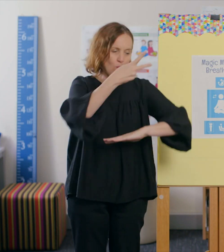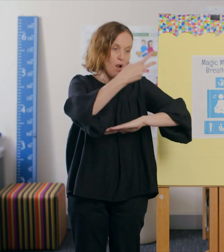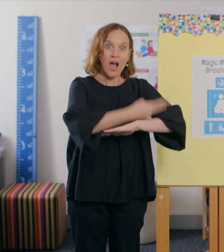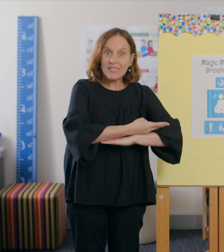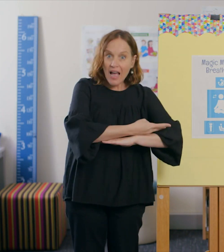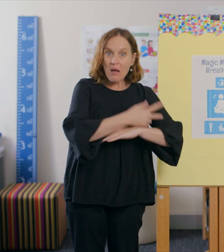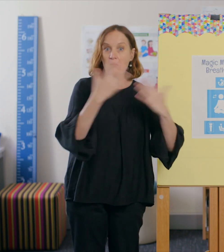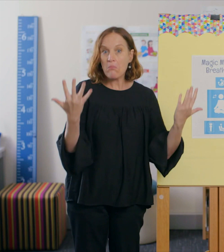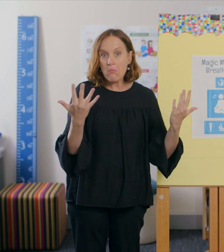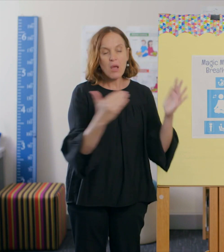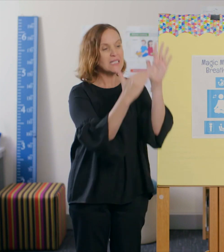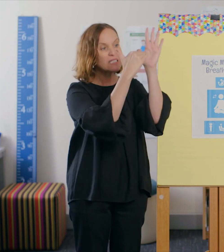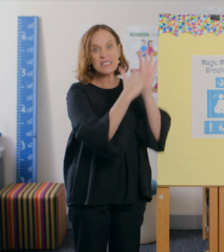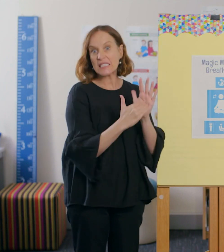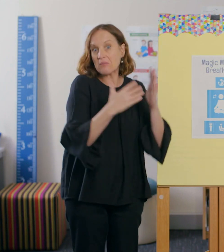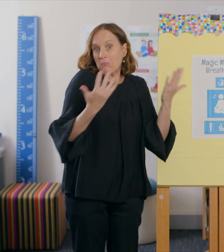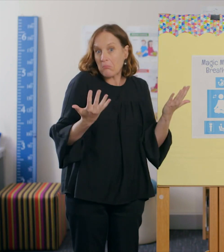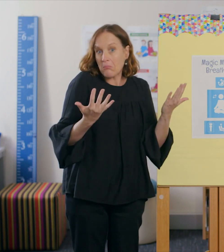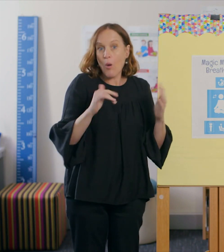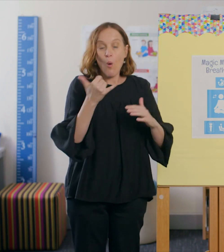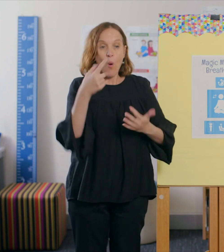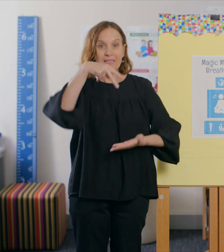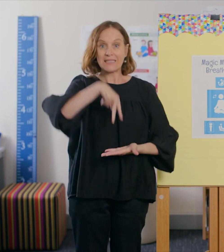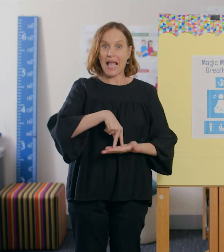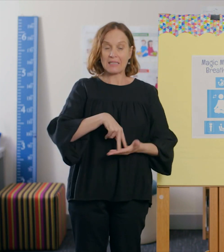sitting in a comfortable spot, or even standing up.